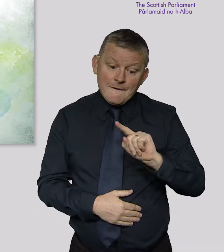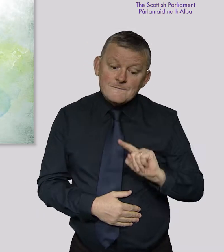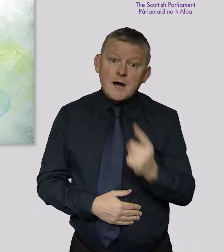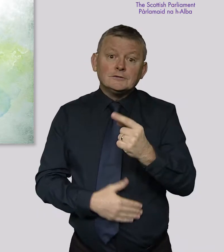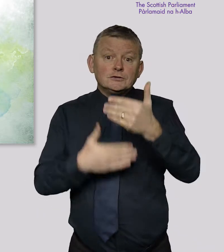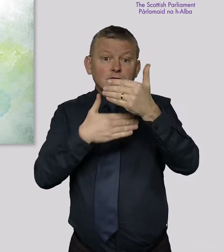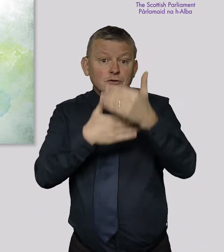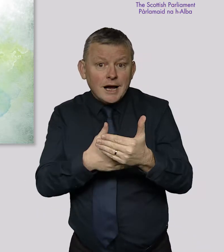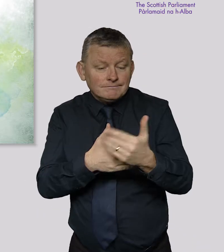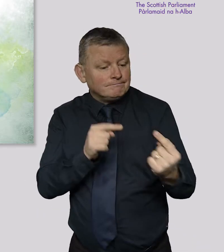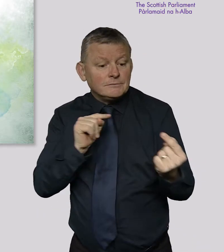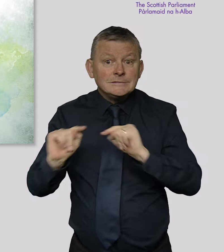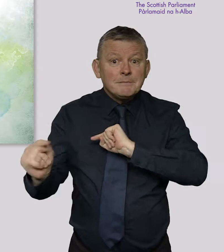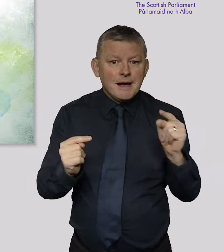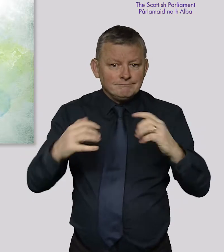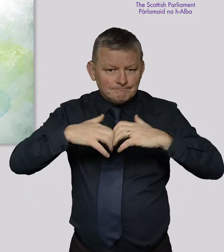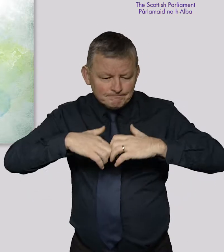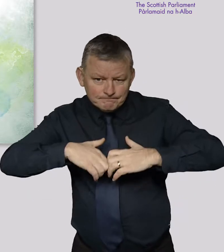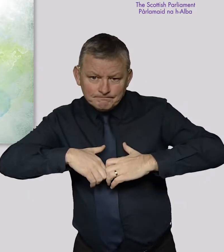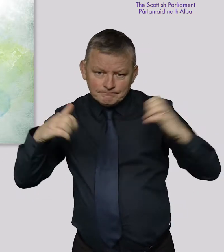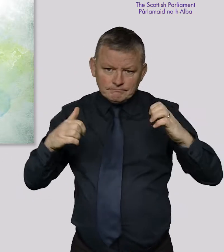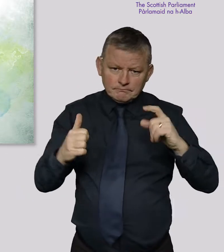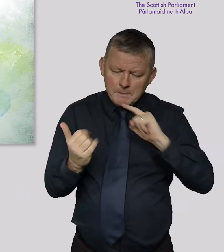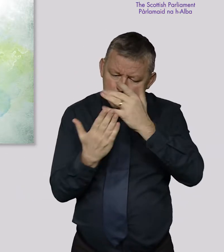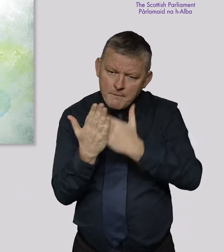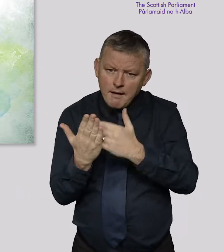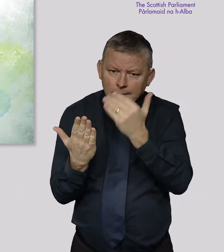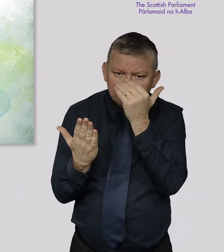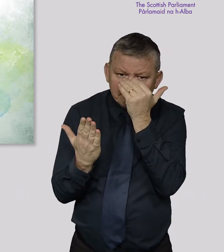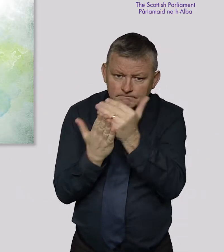There is a stage 1 debate in the Chamber on the general principles of the bill,